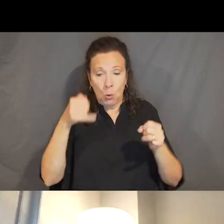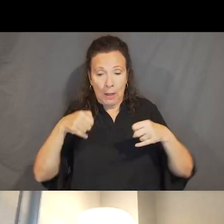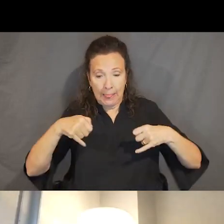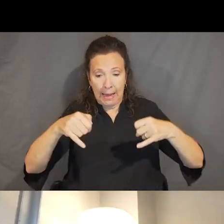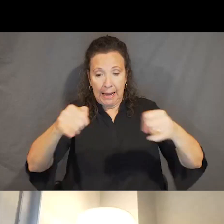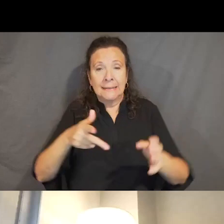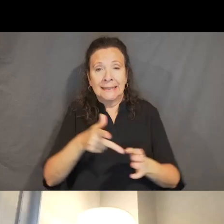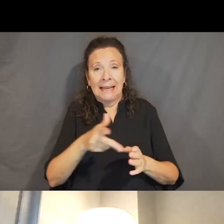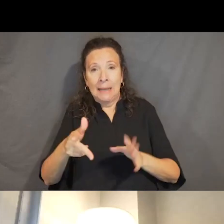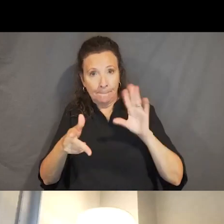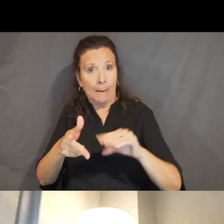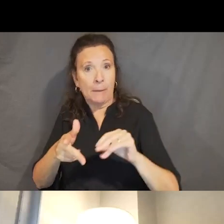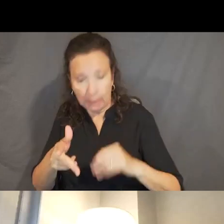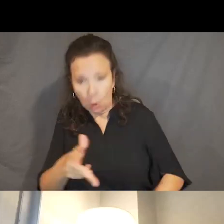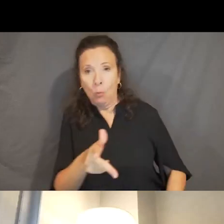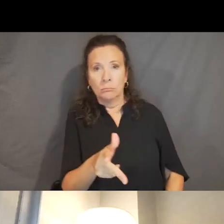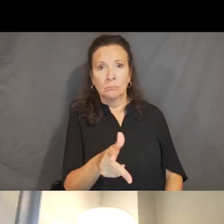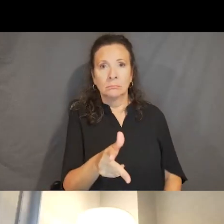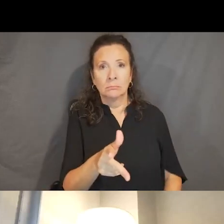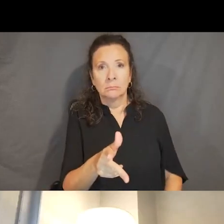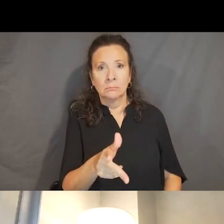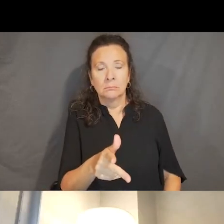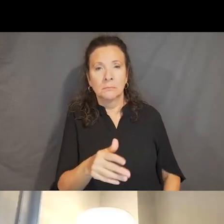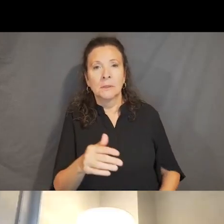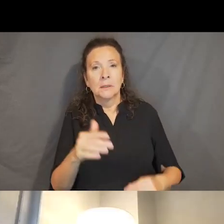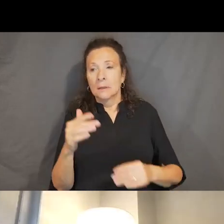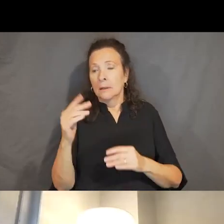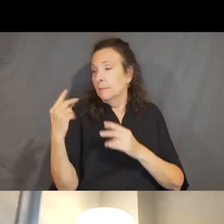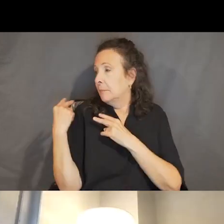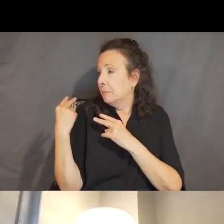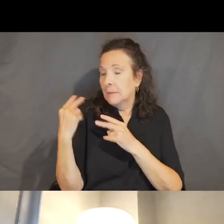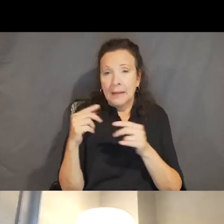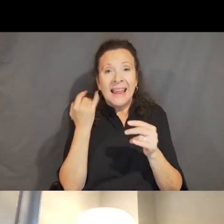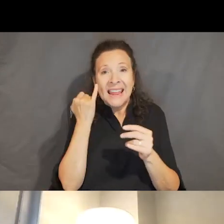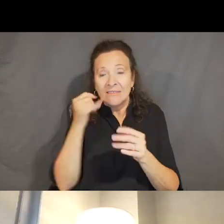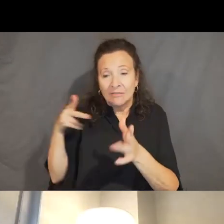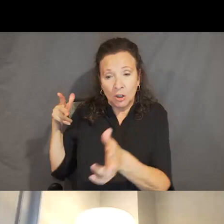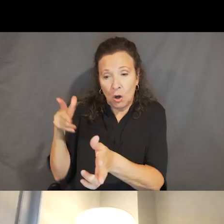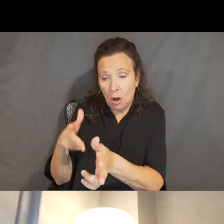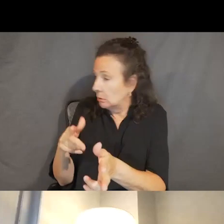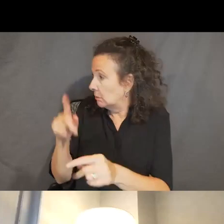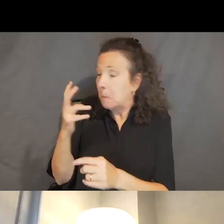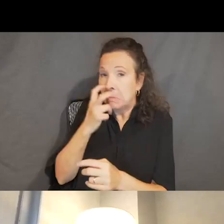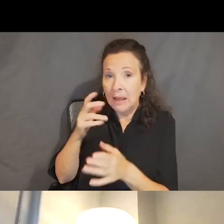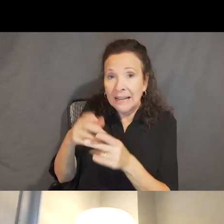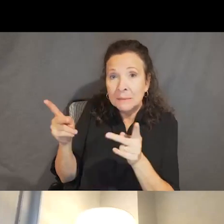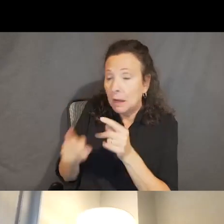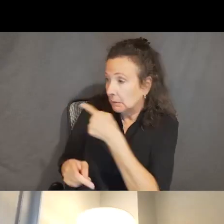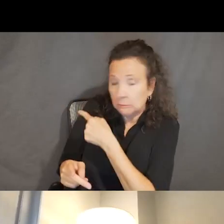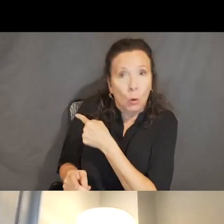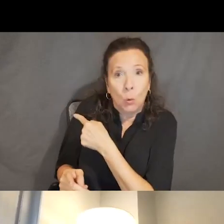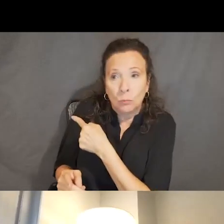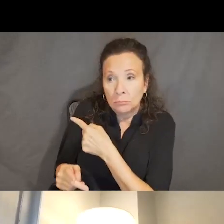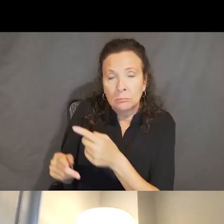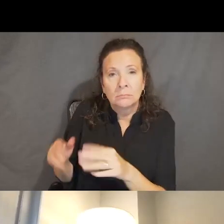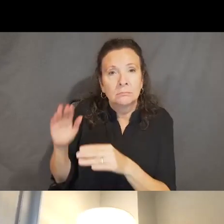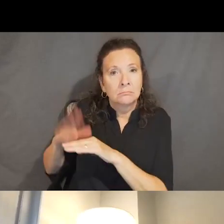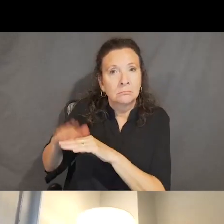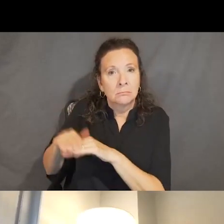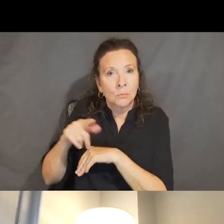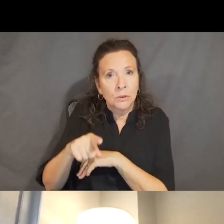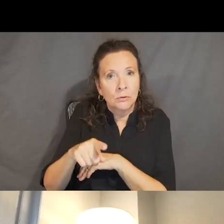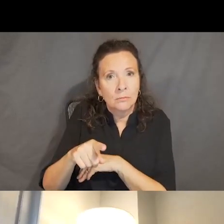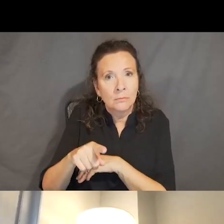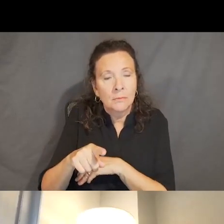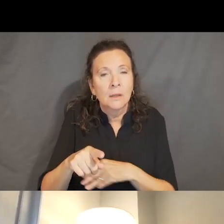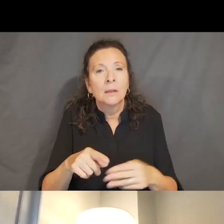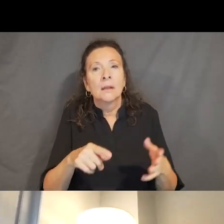collision avoidance. Talked about on the phone, predictive text is narrow AI. Spam filtering,